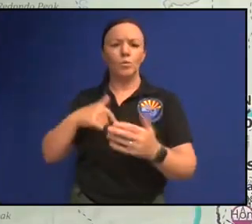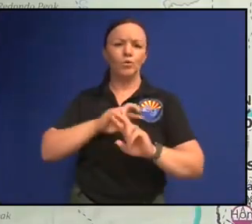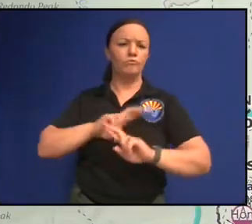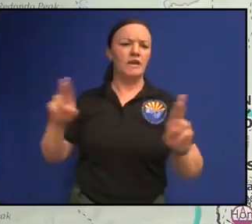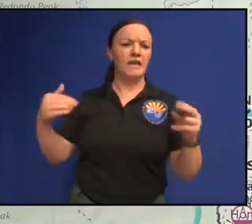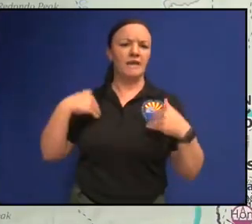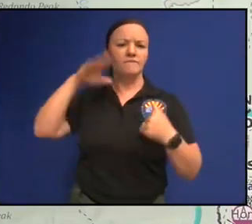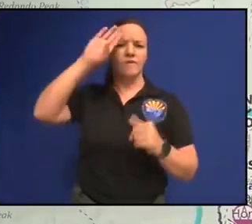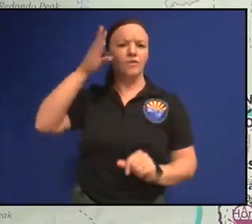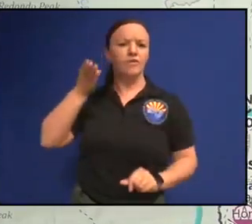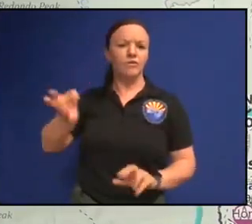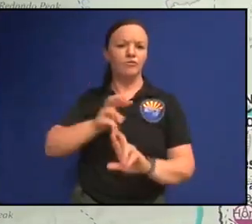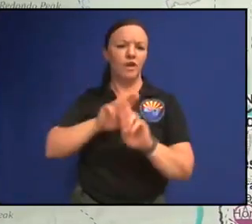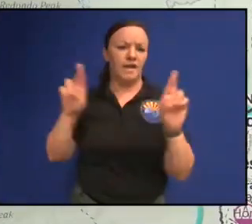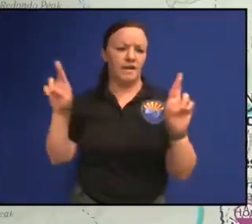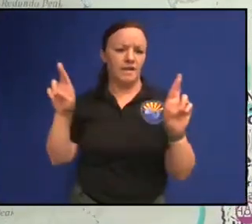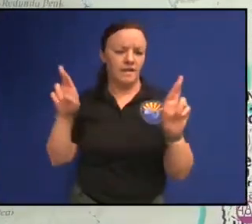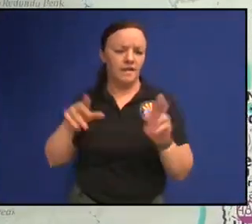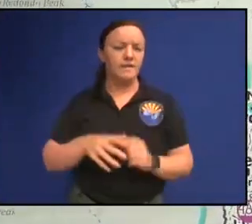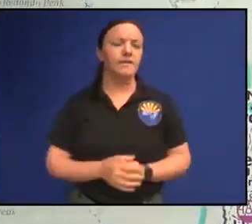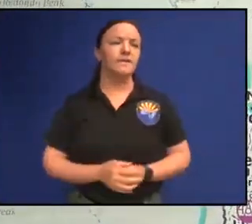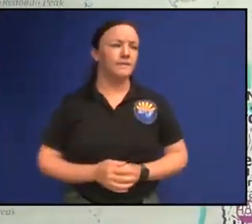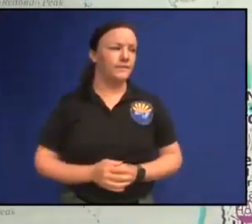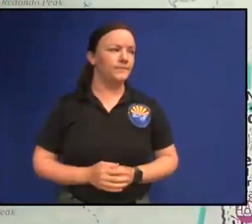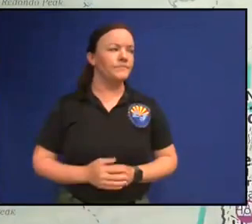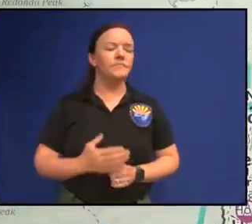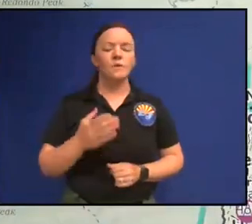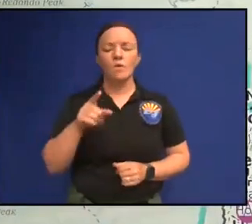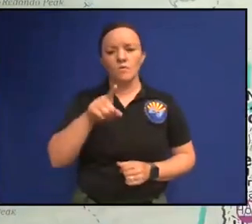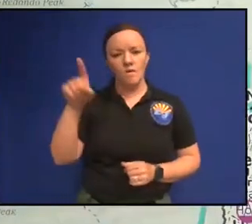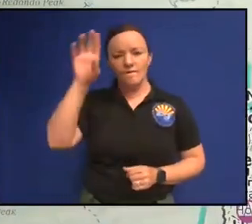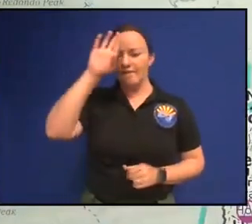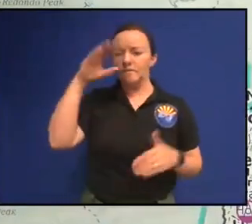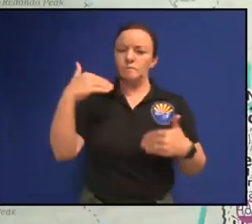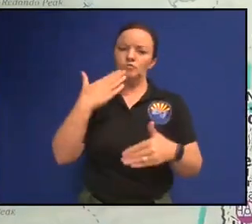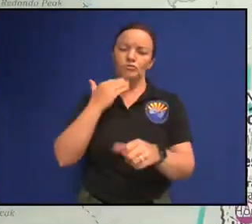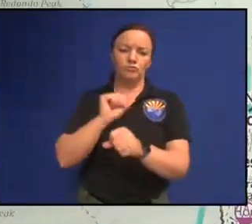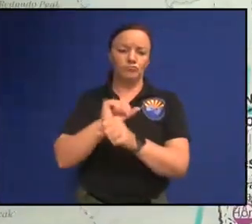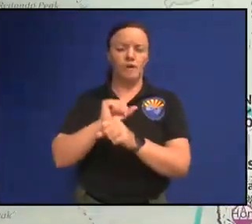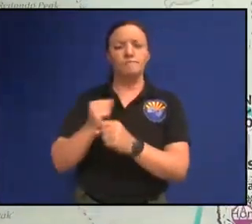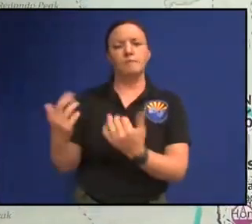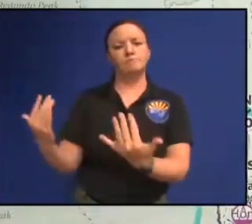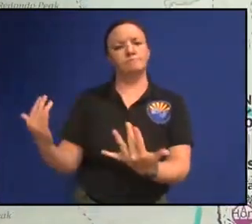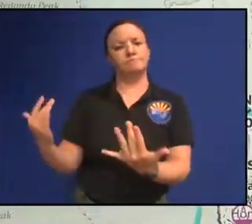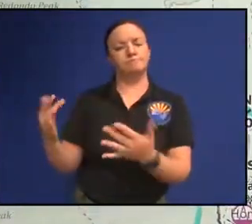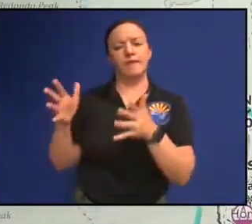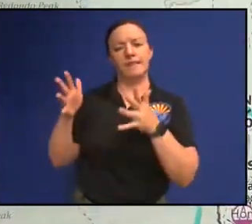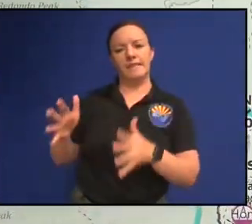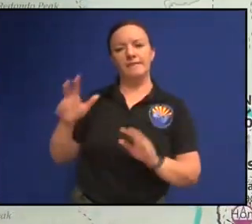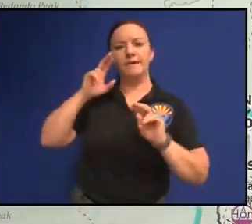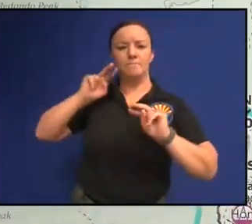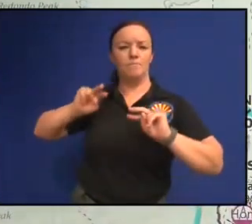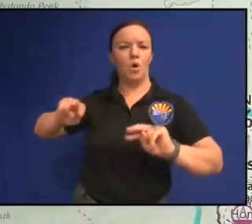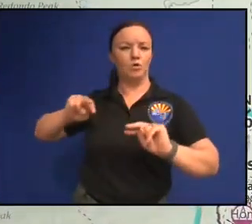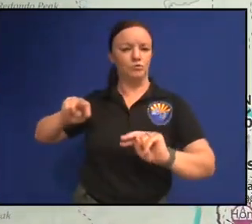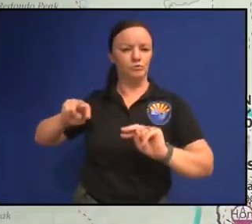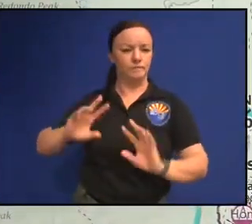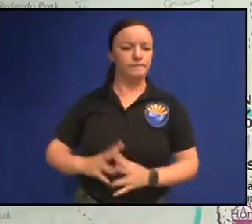REALLY GOOD JOB OF GETTING TO A PLACE WHERE WE CAN HANG ON TO IT, GET IT IN A GOOD SPOT WHERE WE CAN JUST MONITOR THAT.